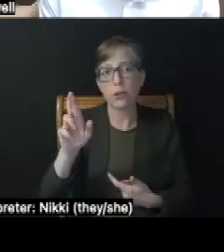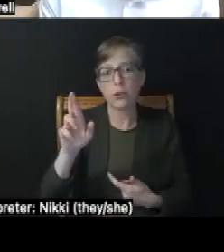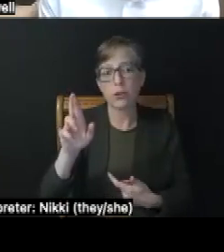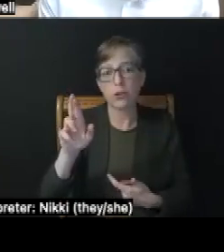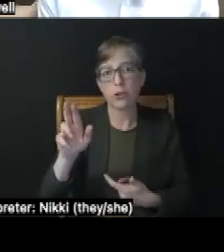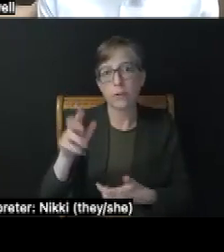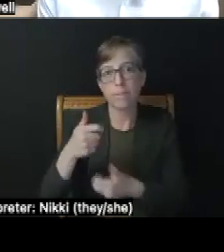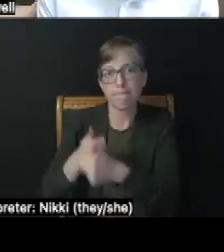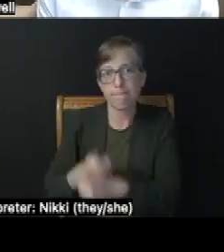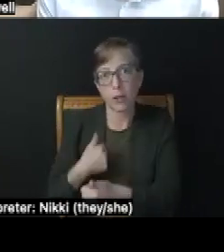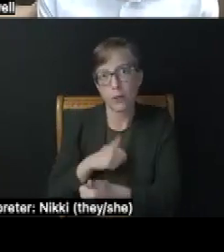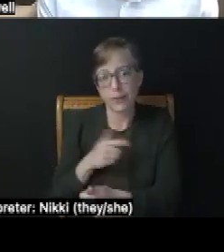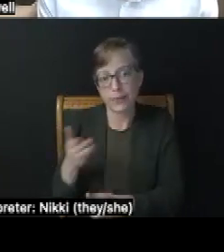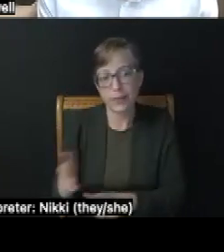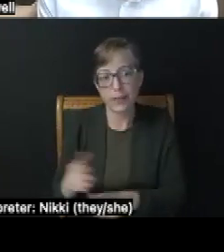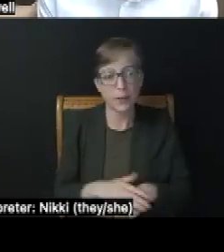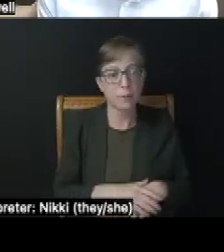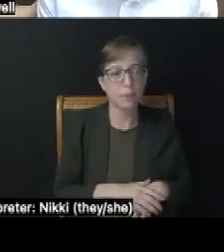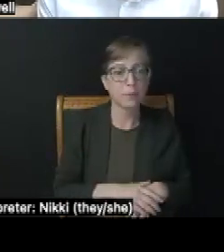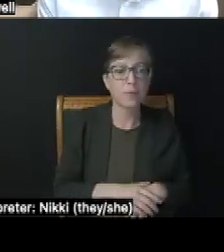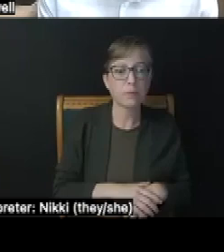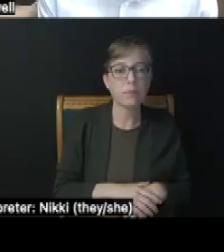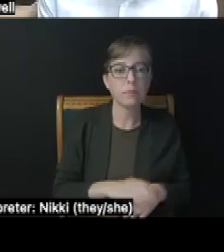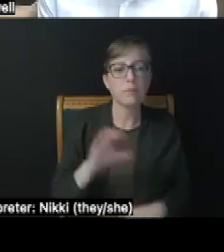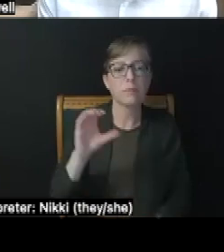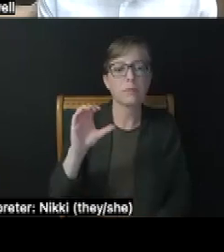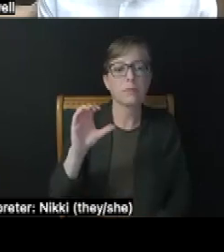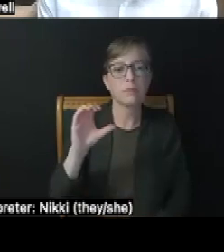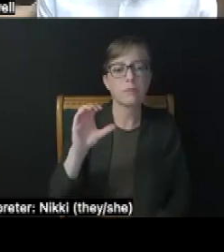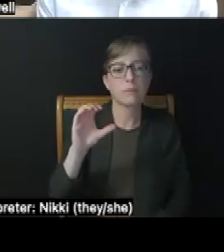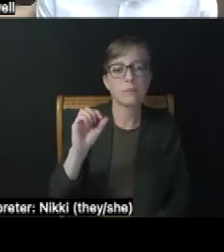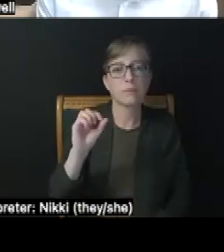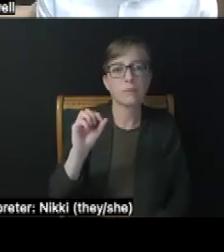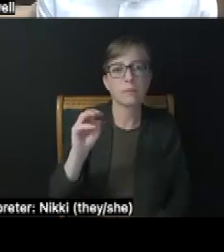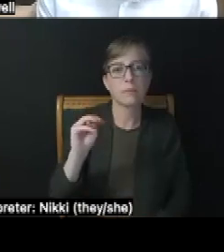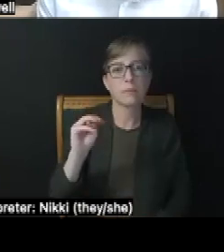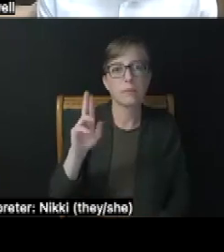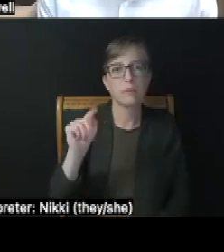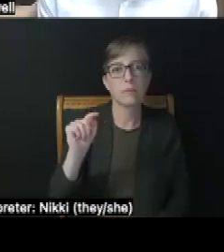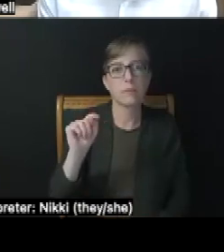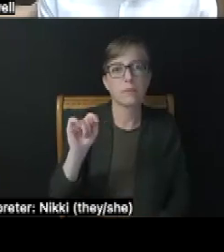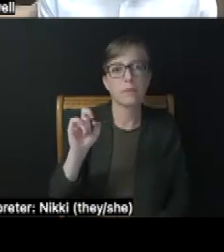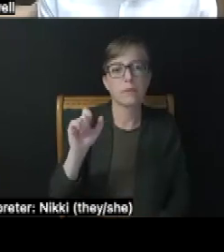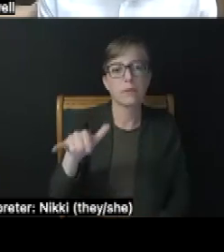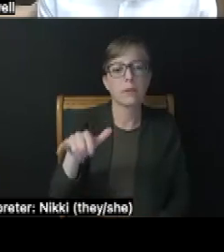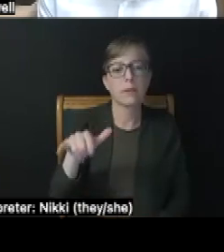our Community Living Policy.org And then we just launched the Equity Center website where you